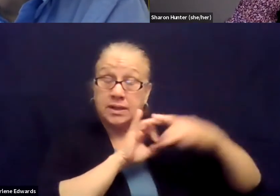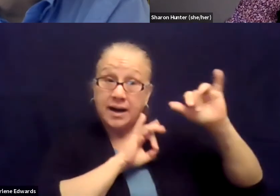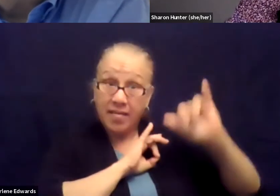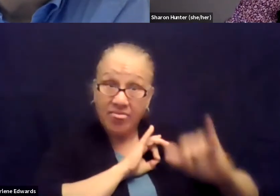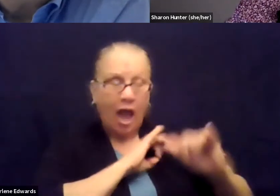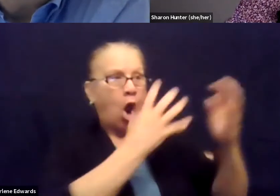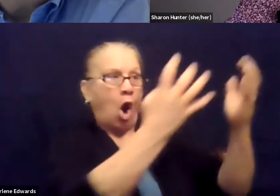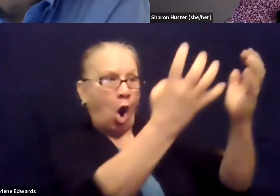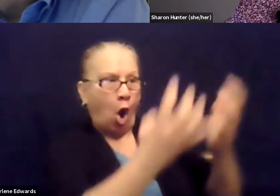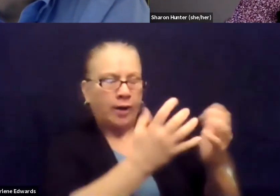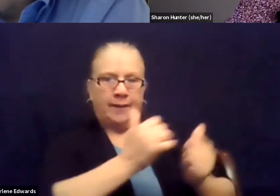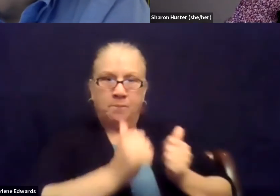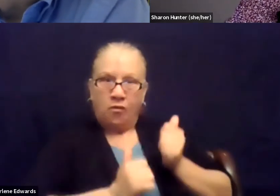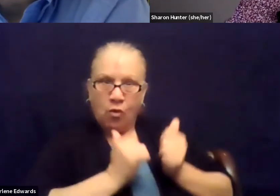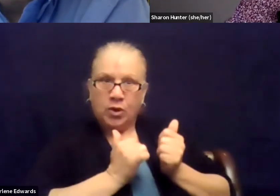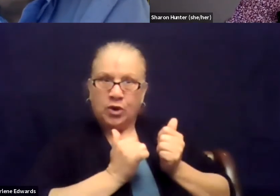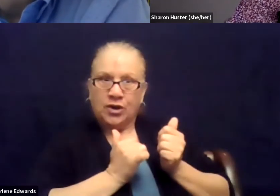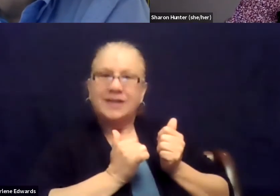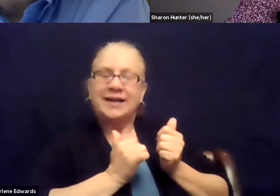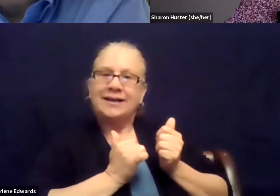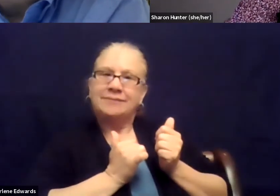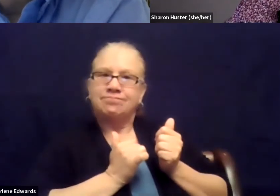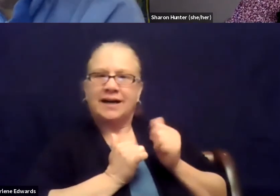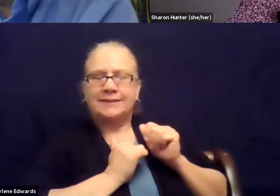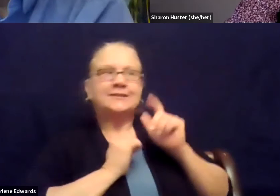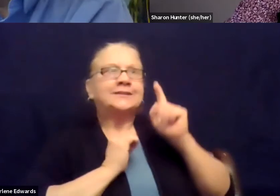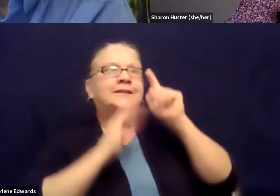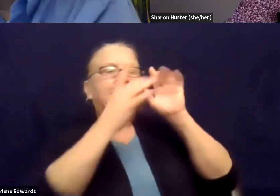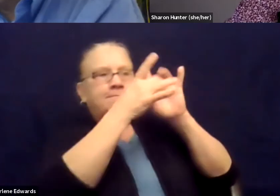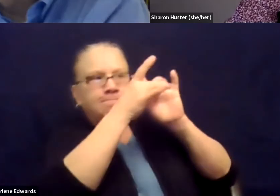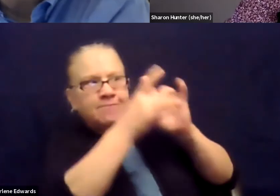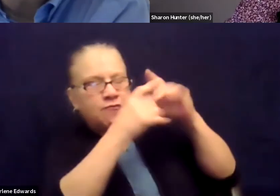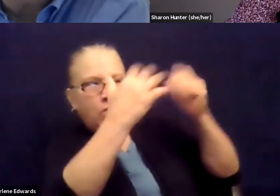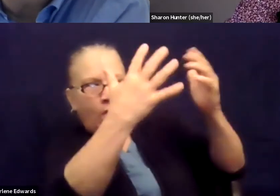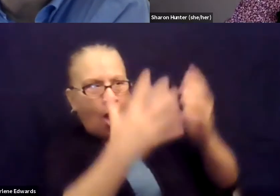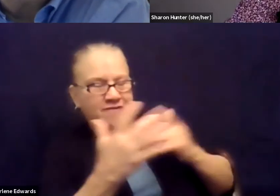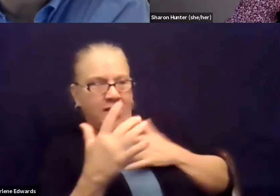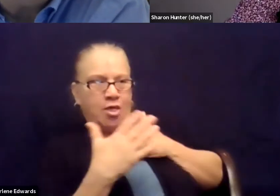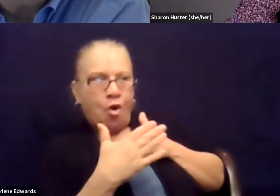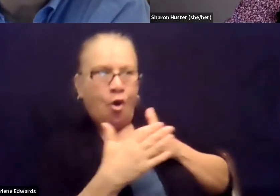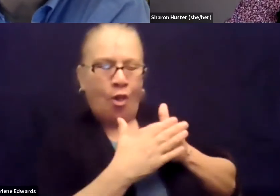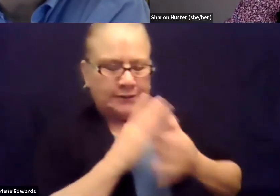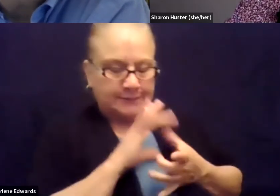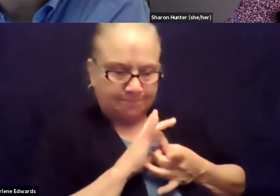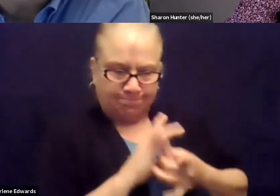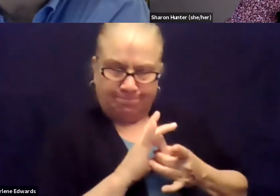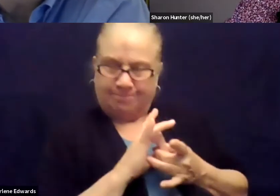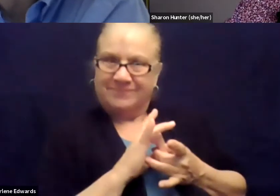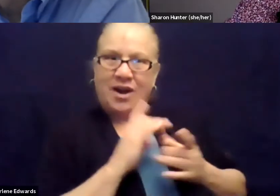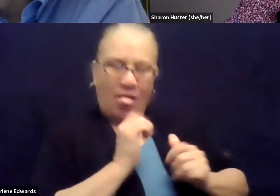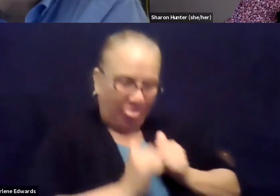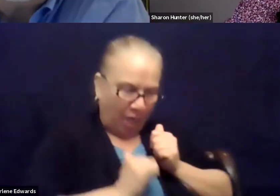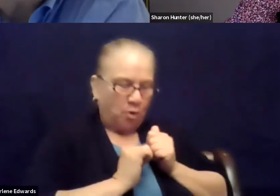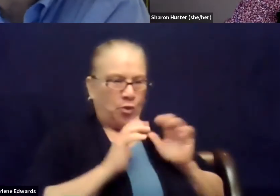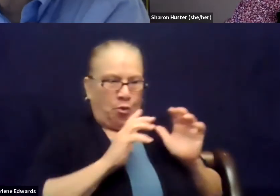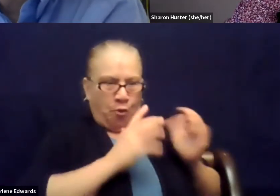performer affinity, we feel close to our theater groups, they share their stories,